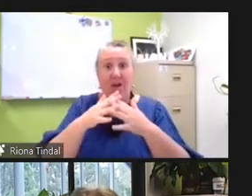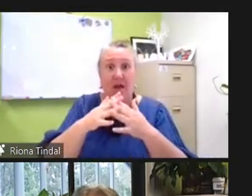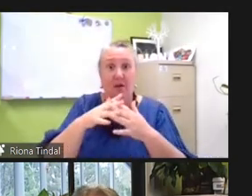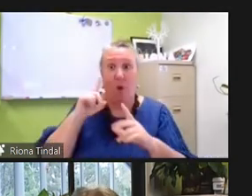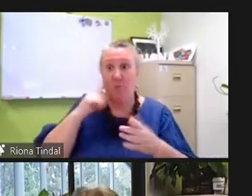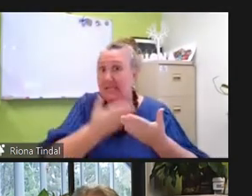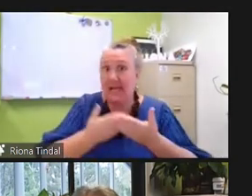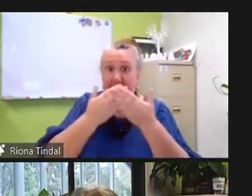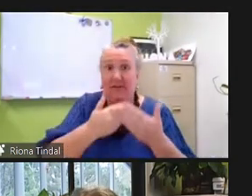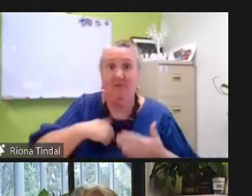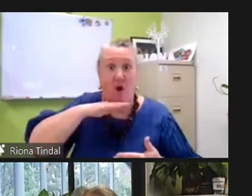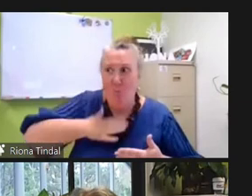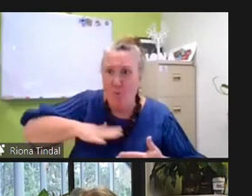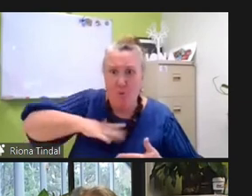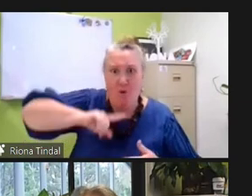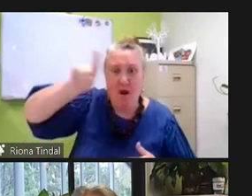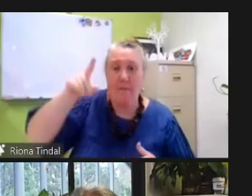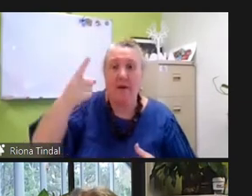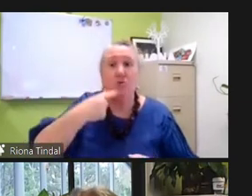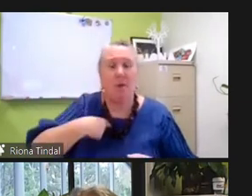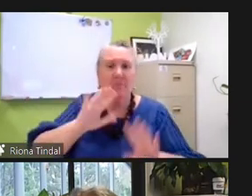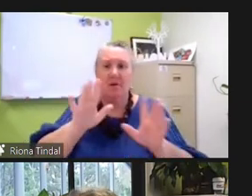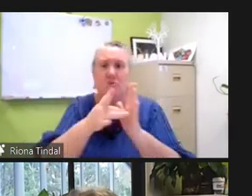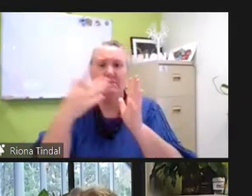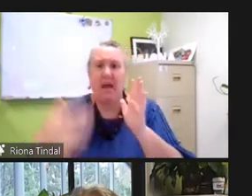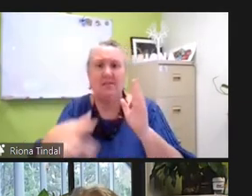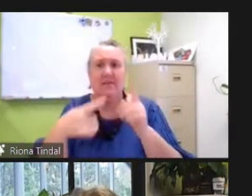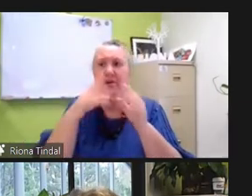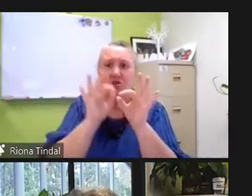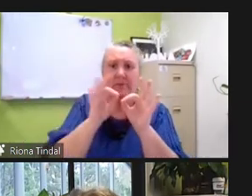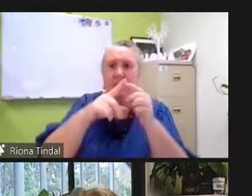I actually wanted to go to South America to do some study with frogs, but I was told, "No,